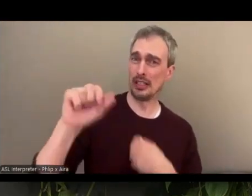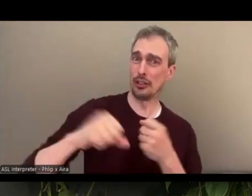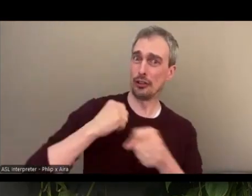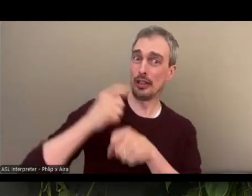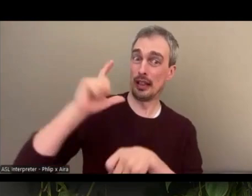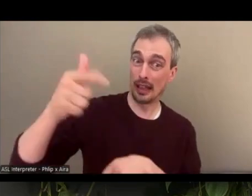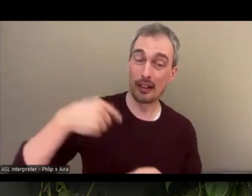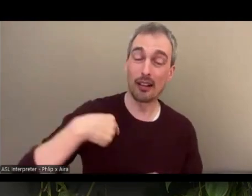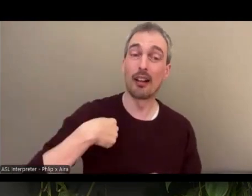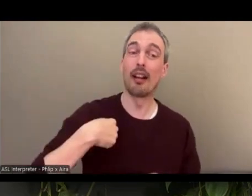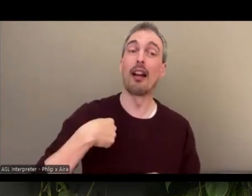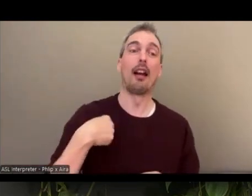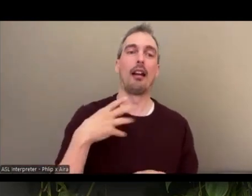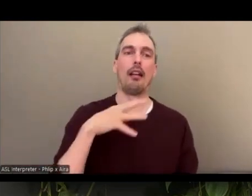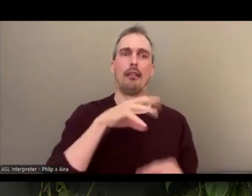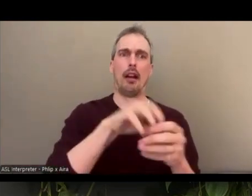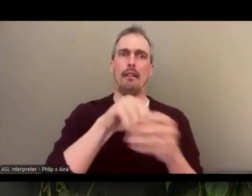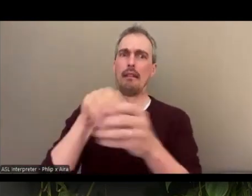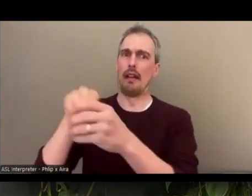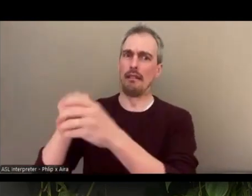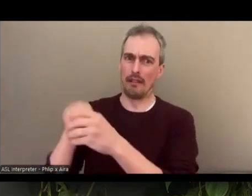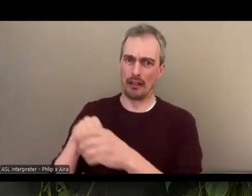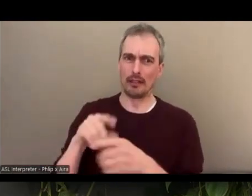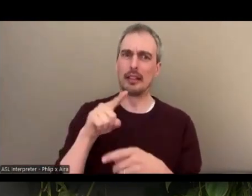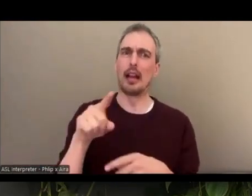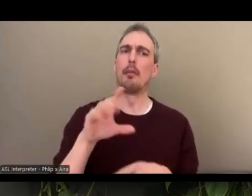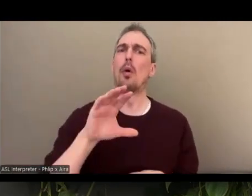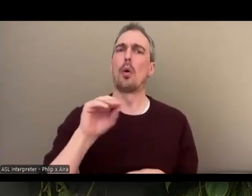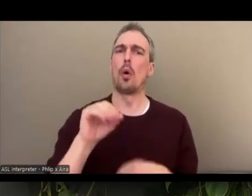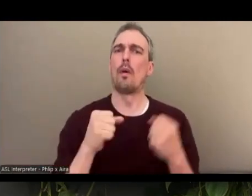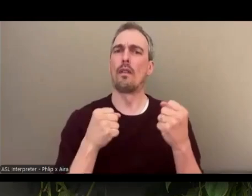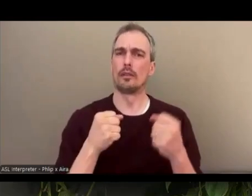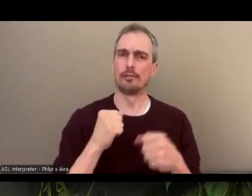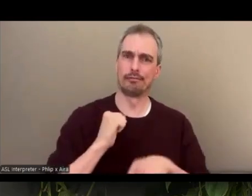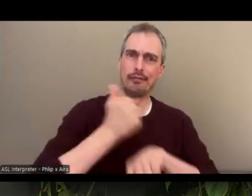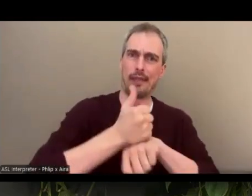as a developer and engineering leader at a bunch of companies, including Disney, Apple, and Zapier.